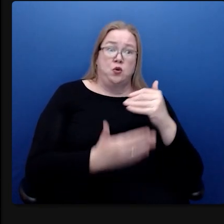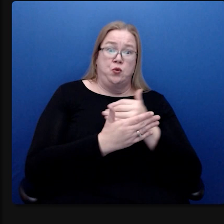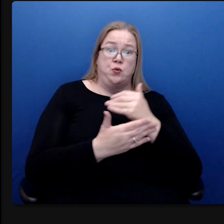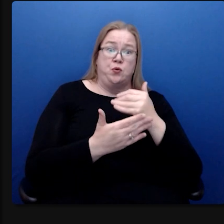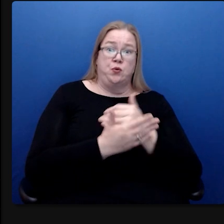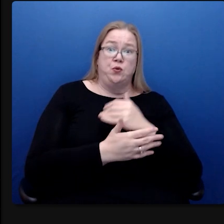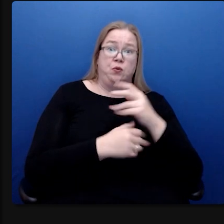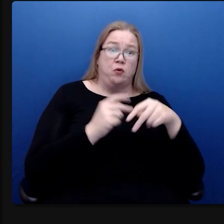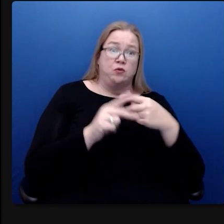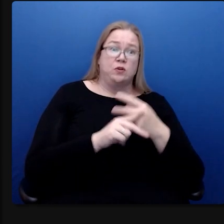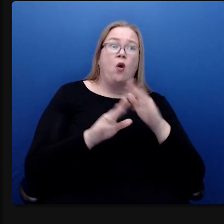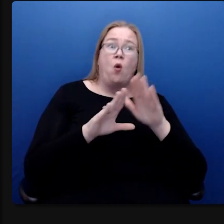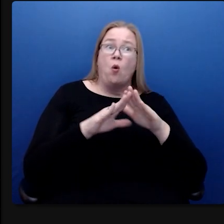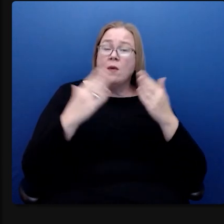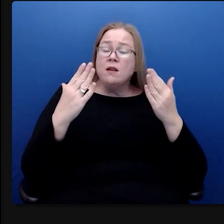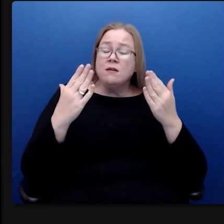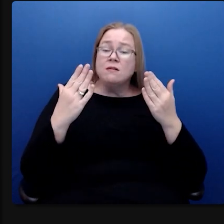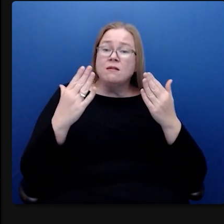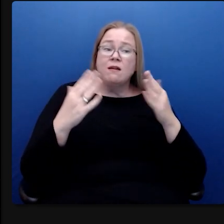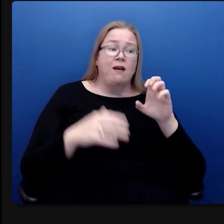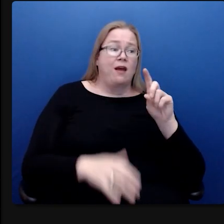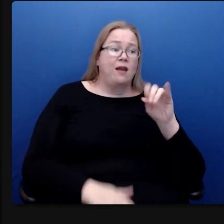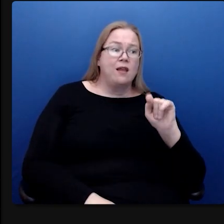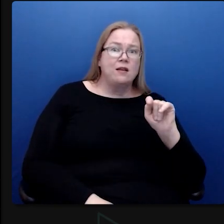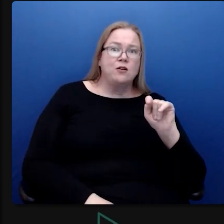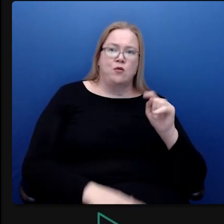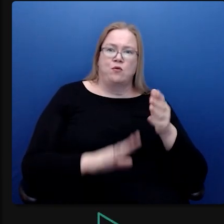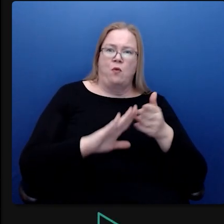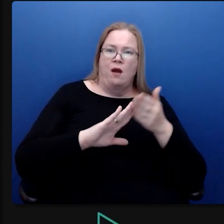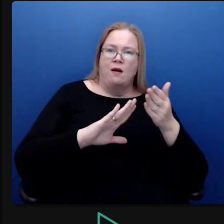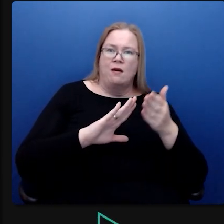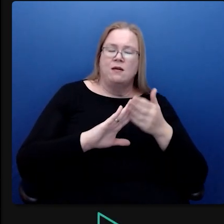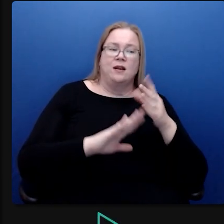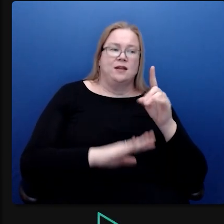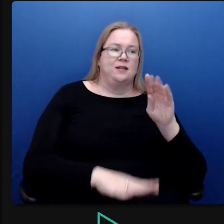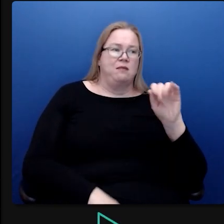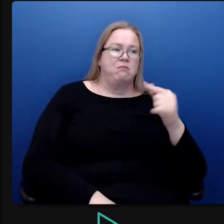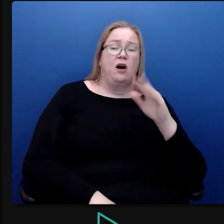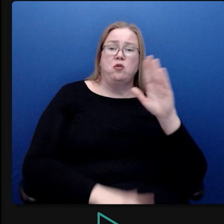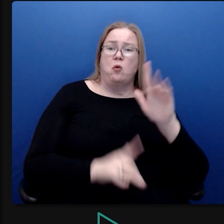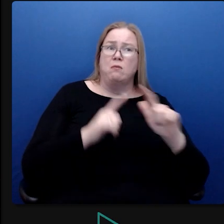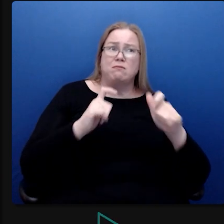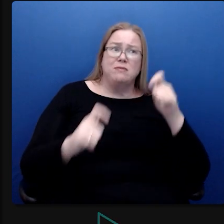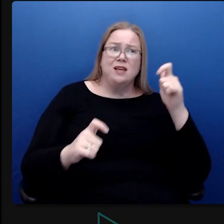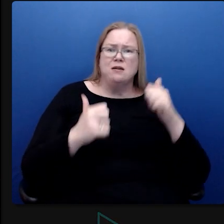In the newest version, you can open, edit, run and debug your biggest